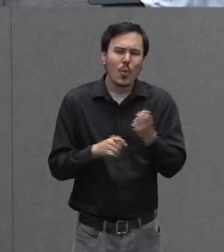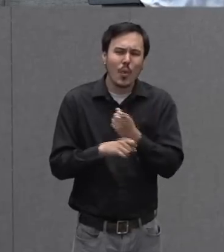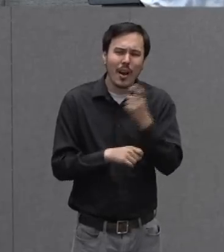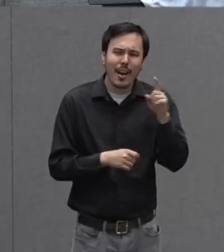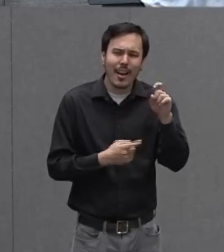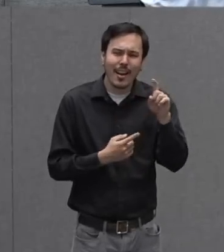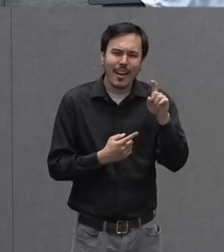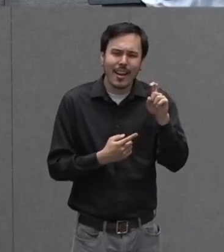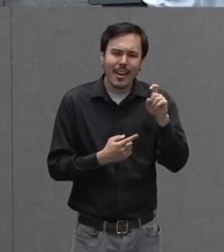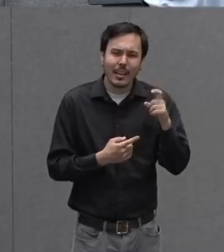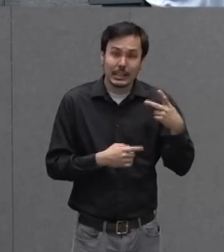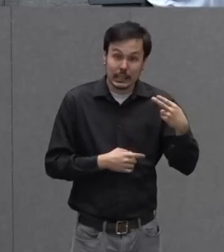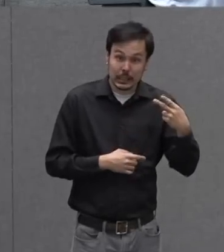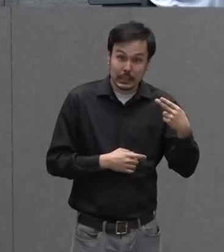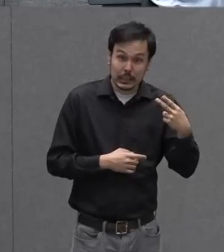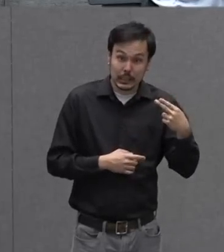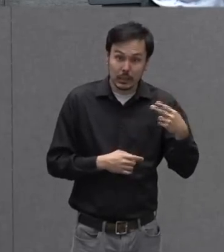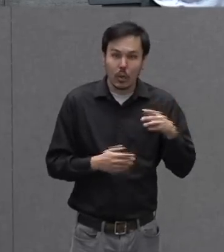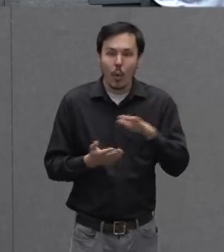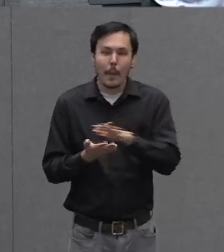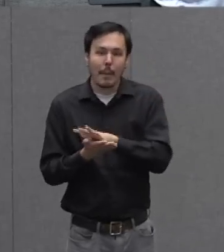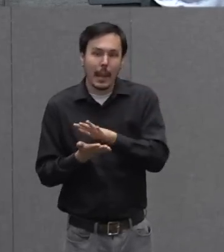Scissors or paper?